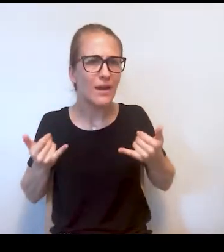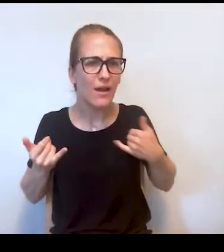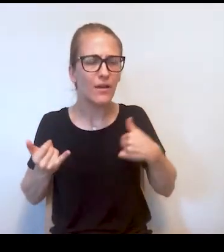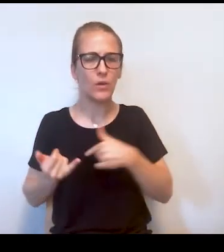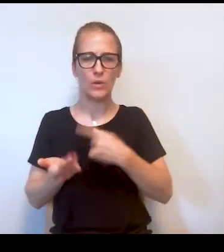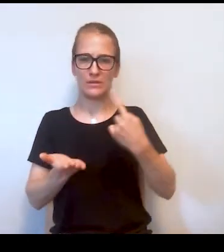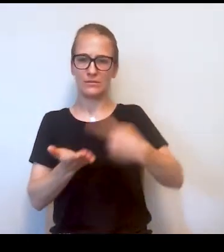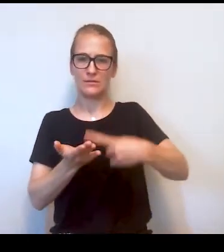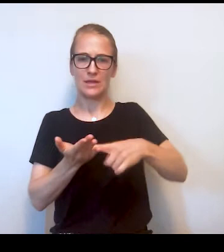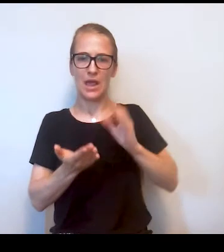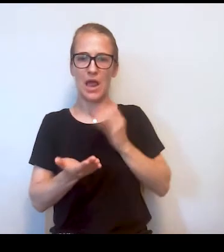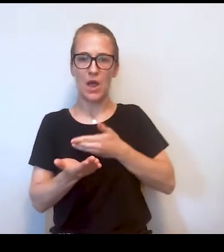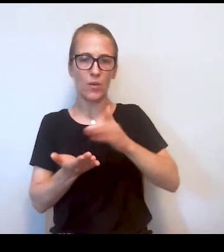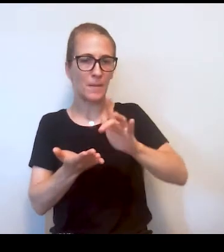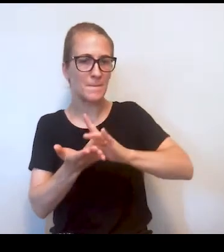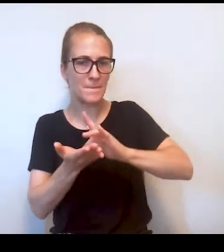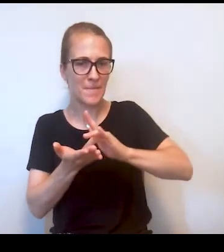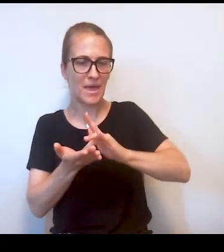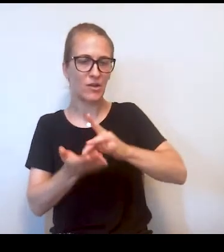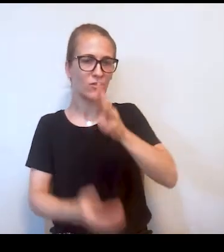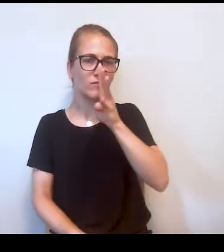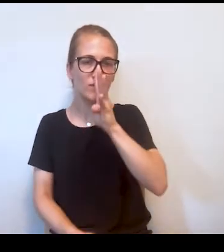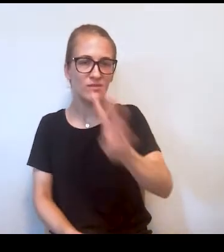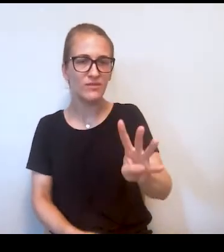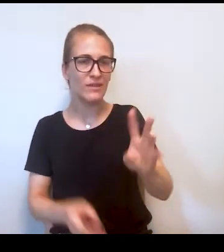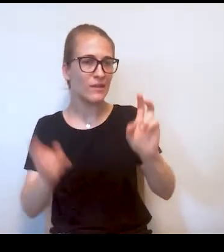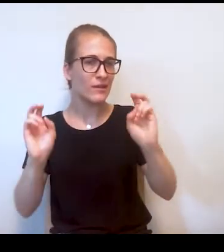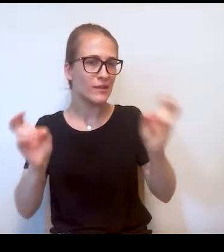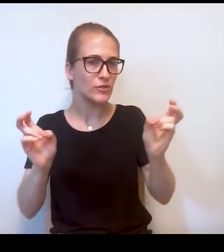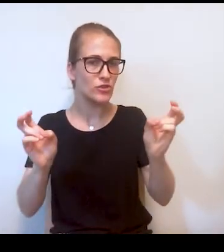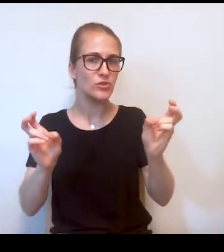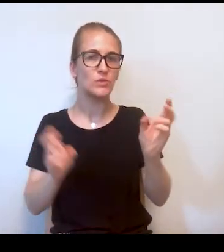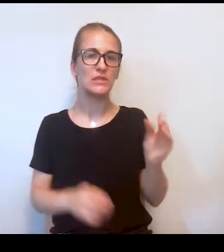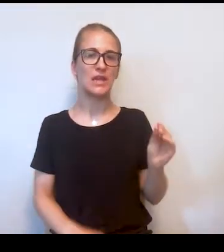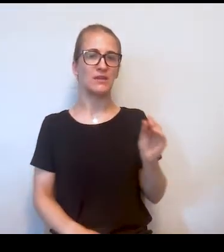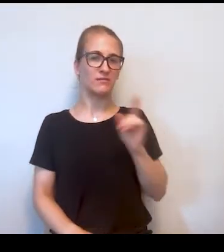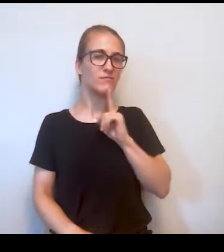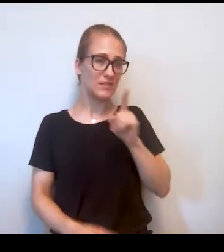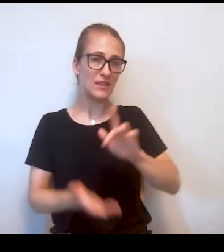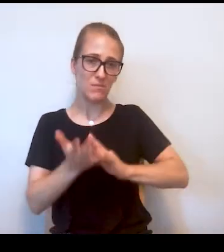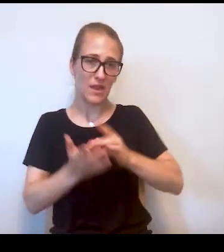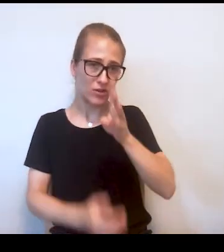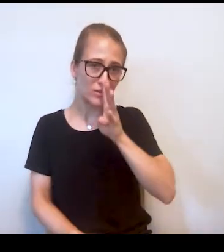and this is medical neglect, how are we able to navigate this?